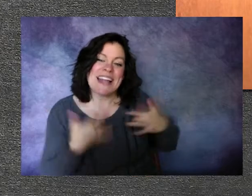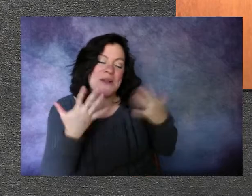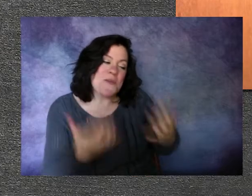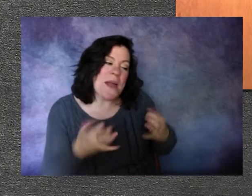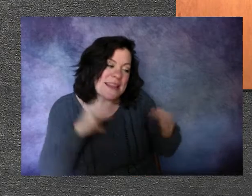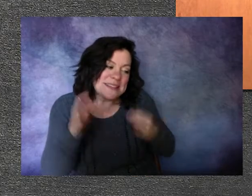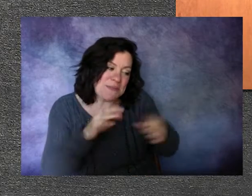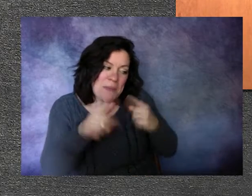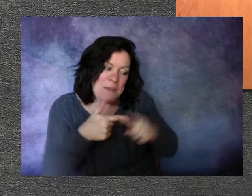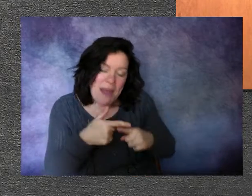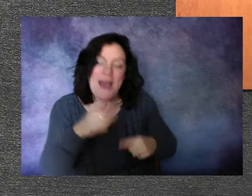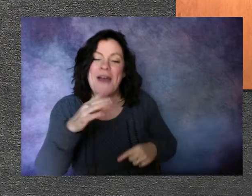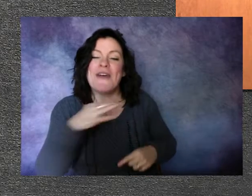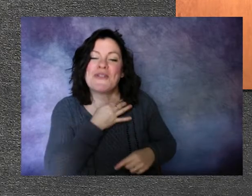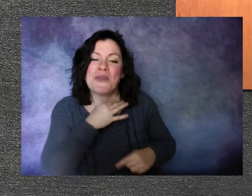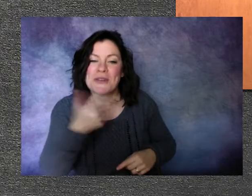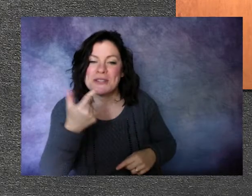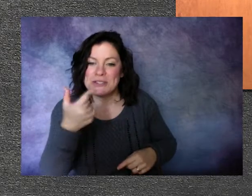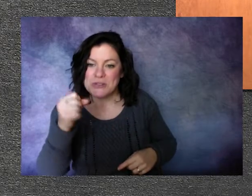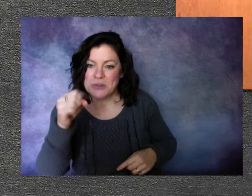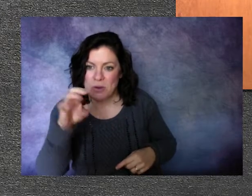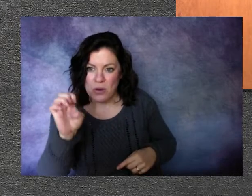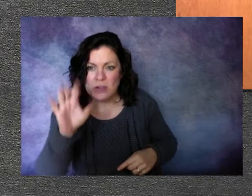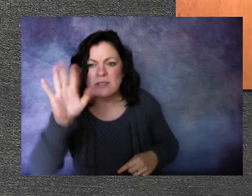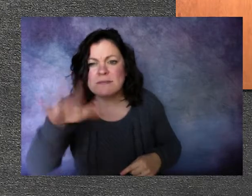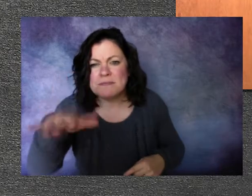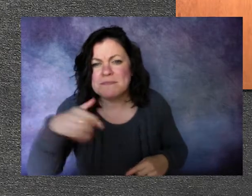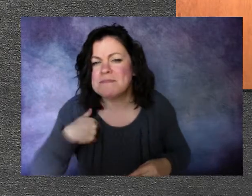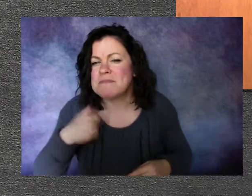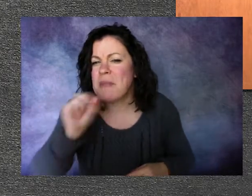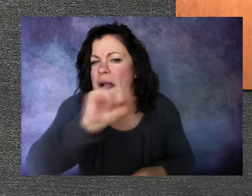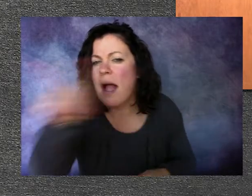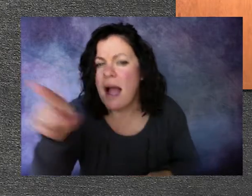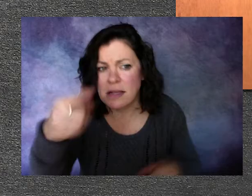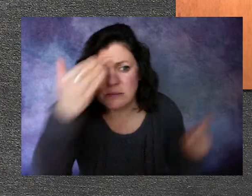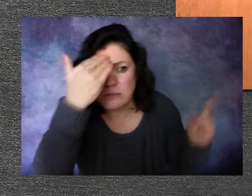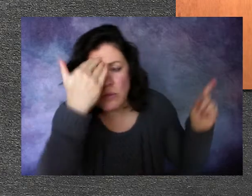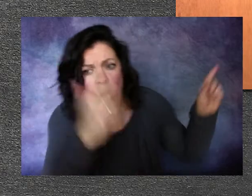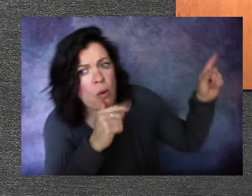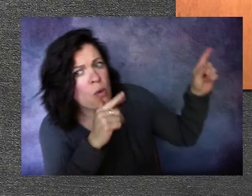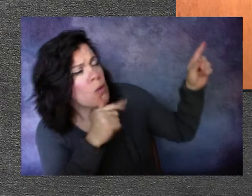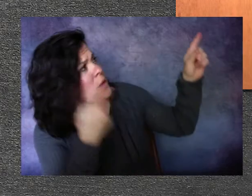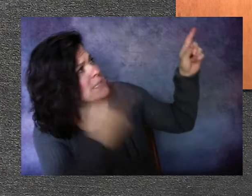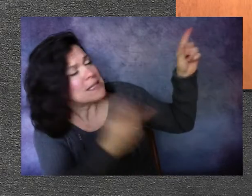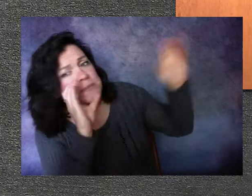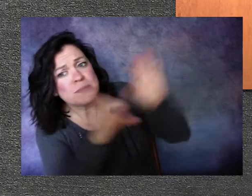all about Curious George. My friends, do you know who these pictures are of?